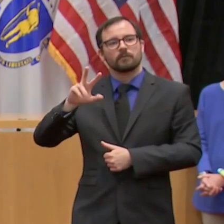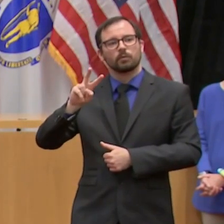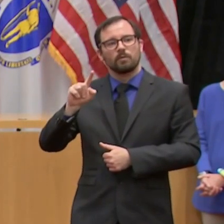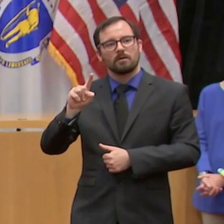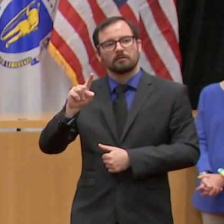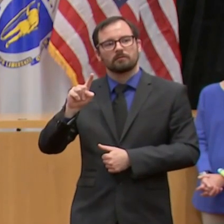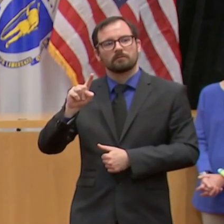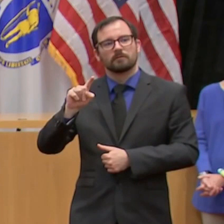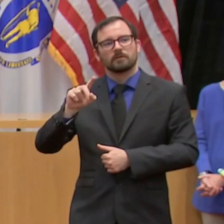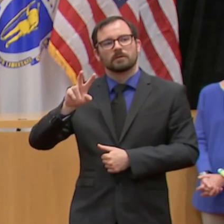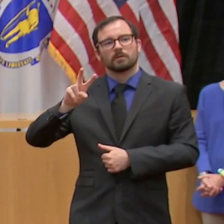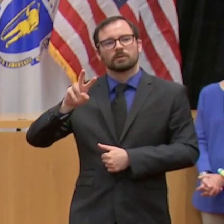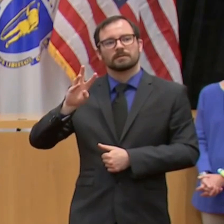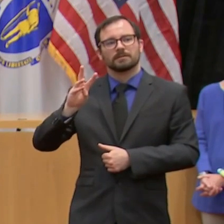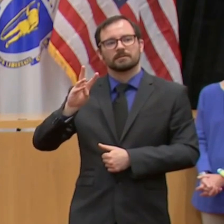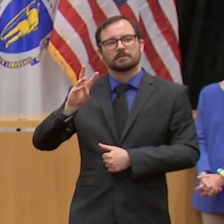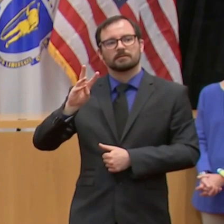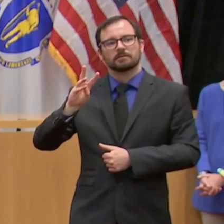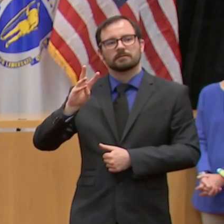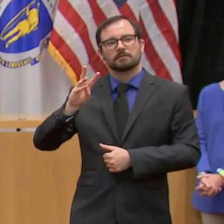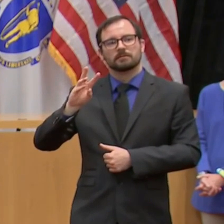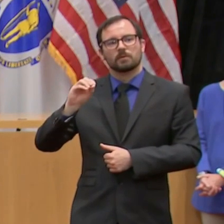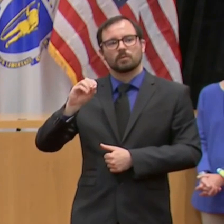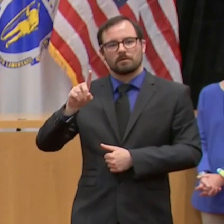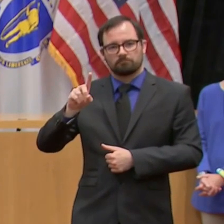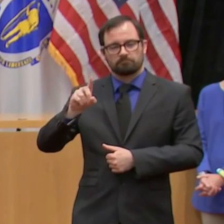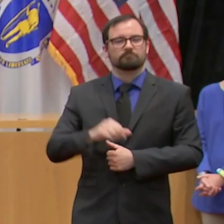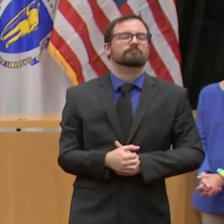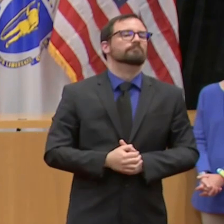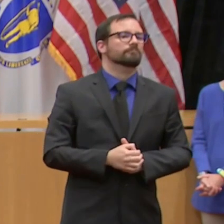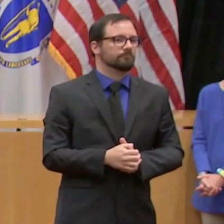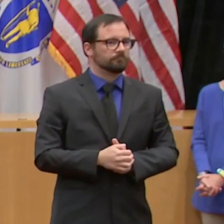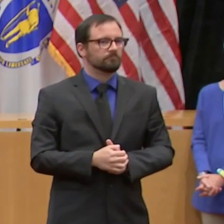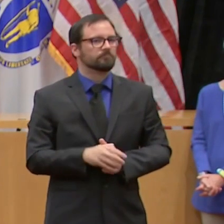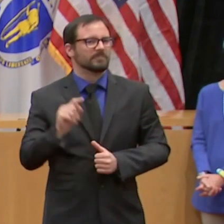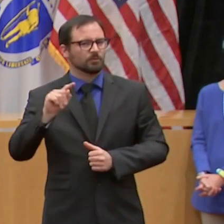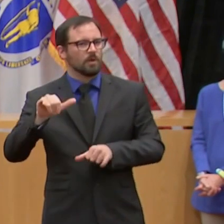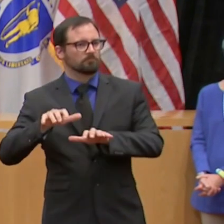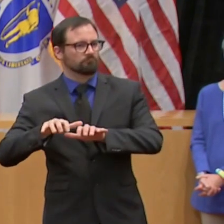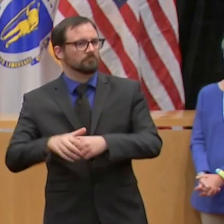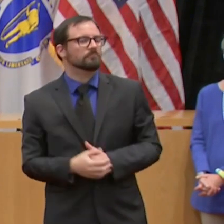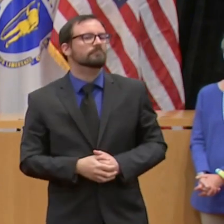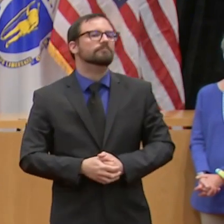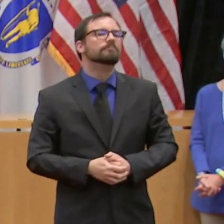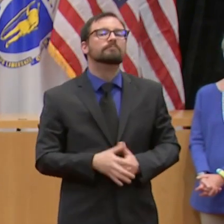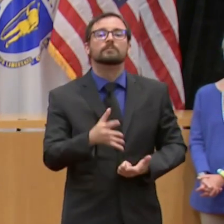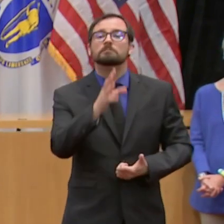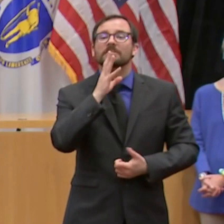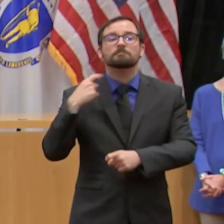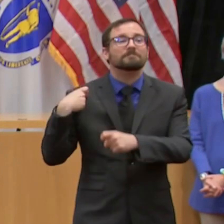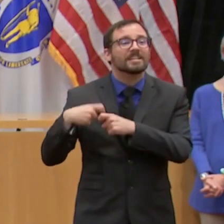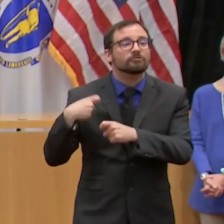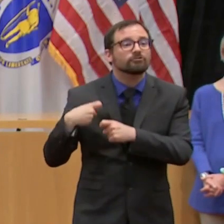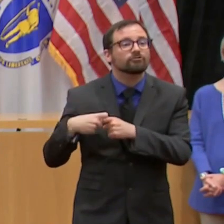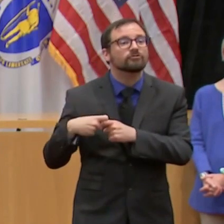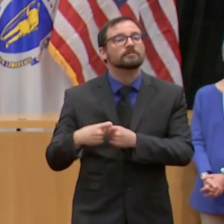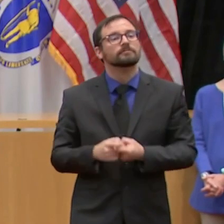AND FOR THOSE WHO ARE HEARING IMPAIRED, THE SAFELINK NUMBER IS (877)521-2601. ADVOCATES ARE AVAILABLE IN